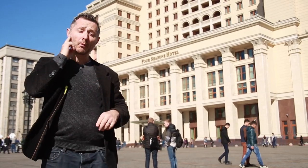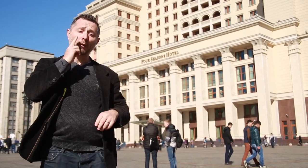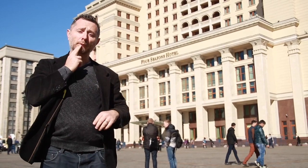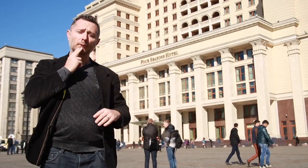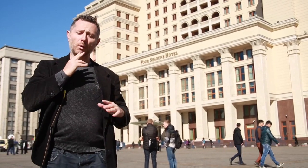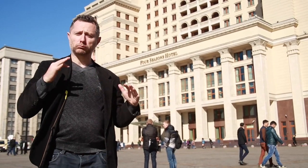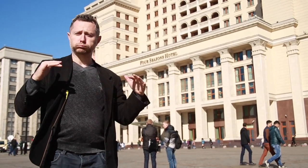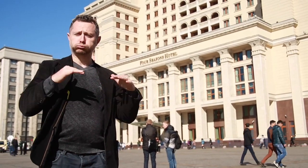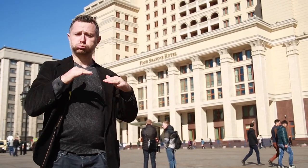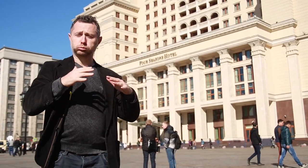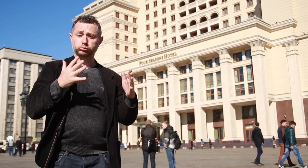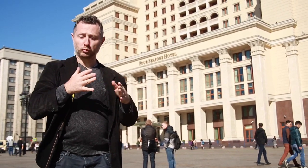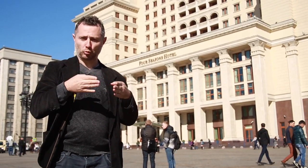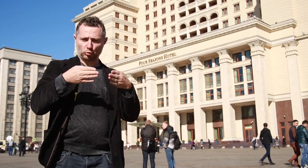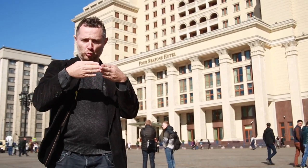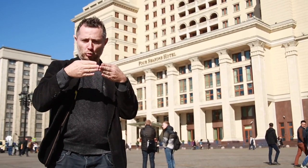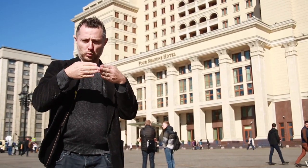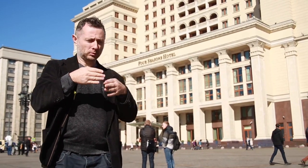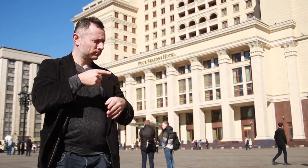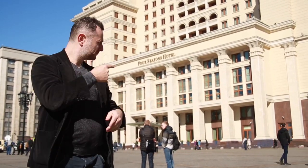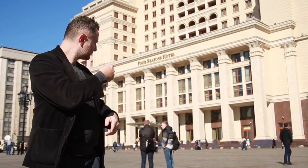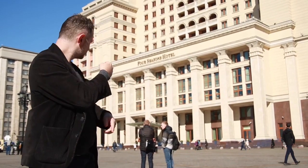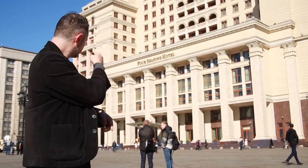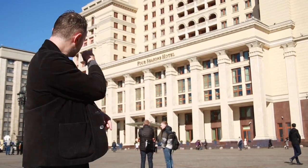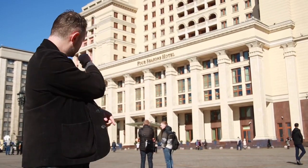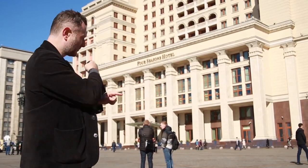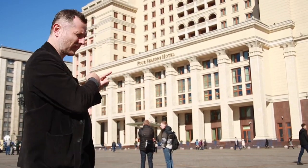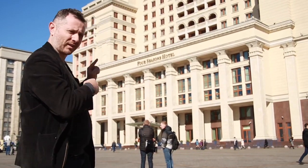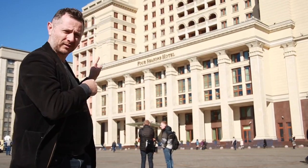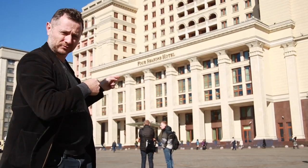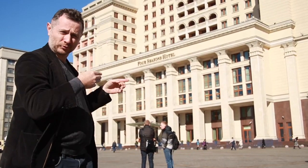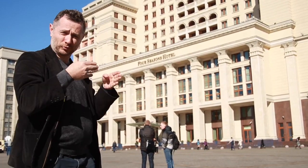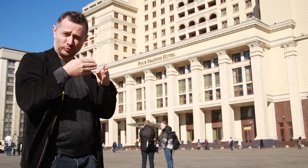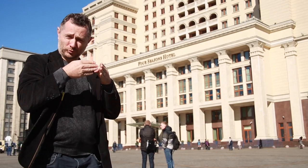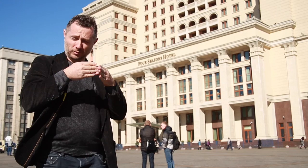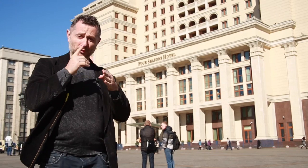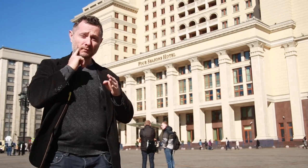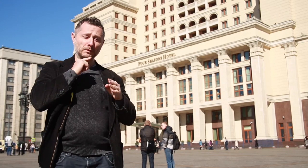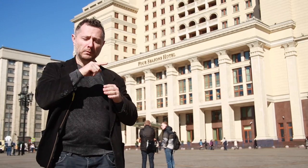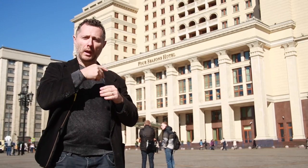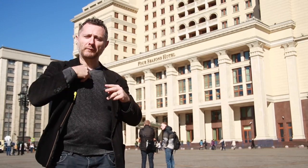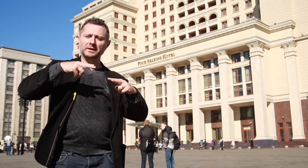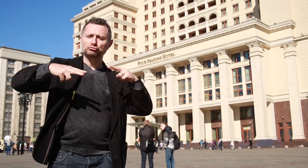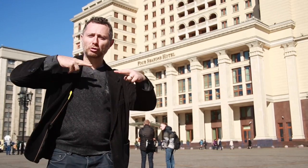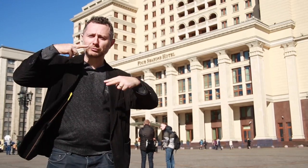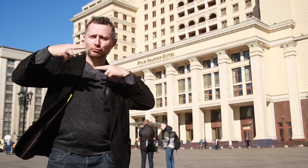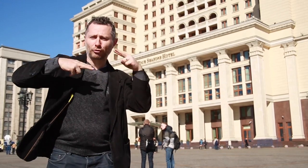police that kept an eye on the place were curious why there were so many Deaf people and wondered what they were doing. At